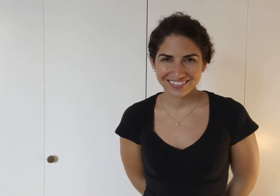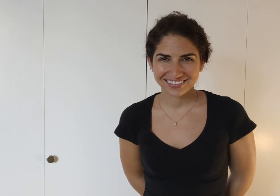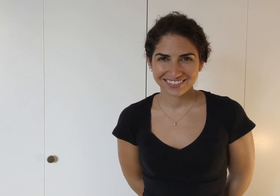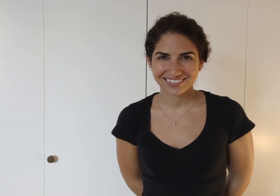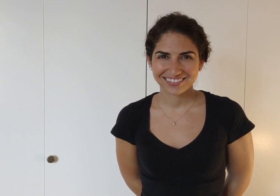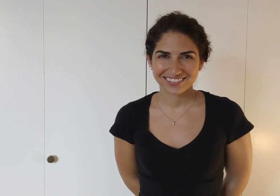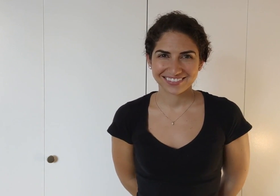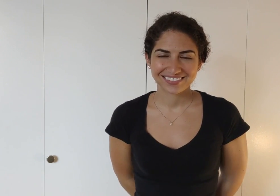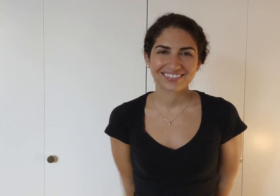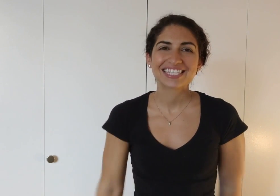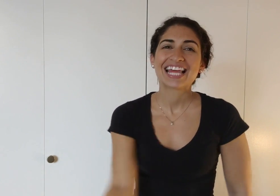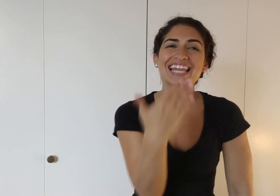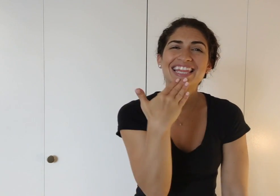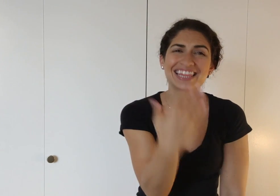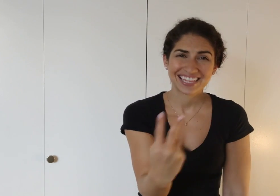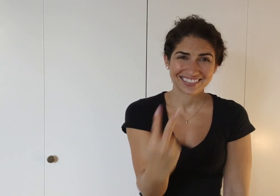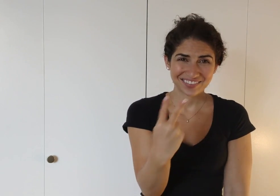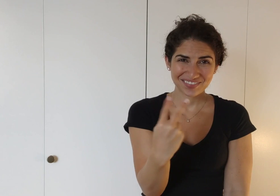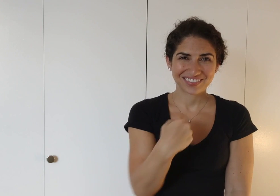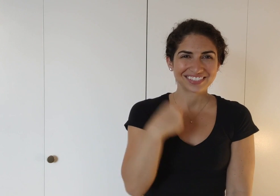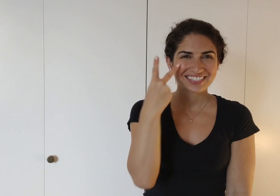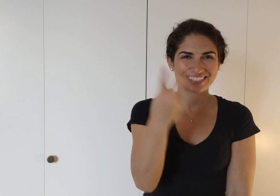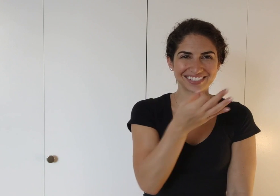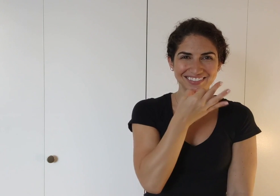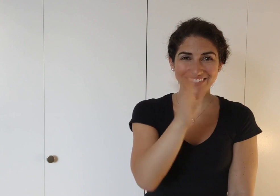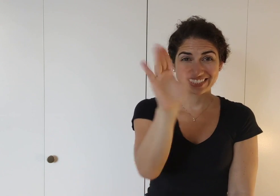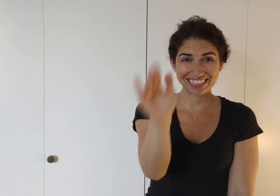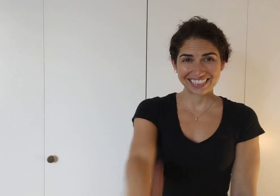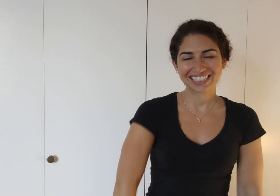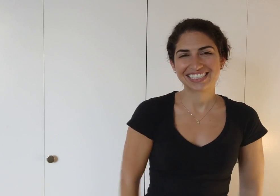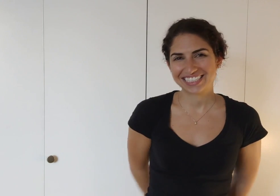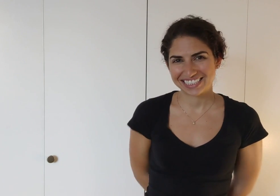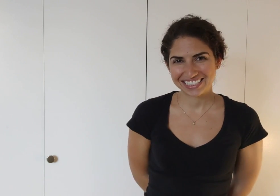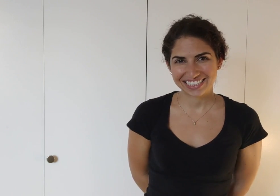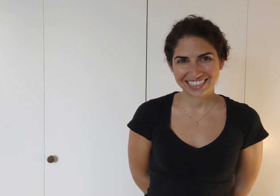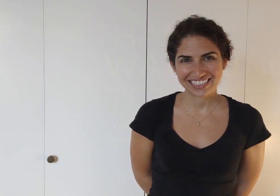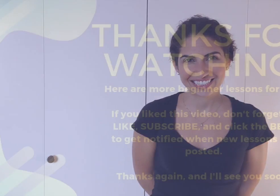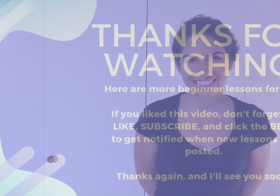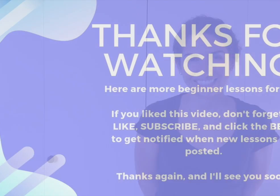new videos. Thanks for watching, and I'll see you soon. Bye!